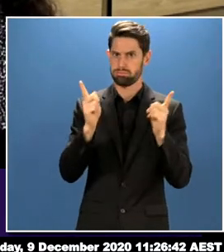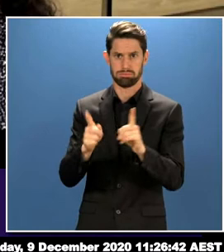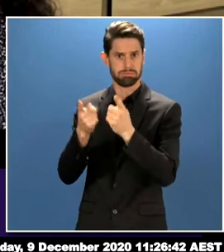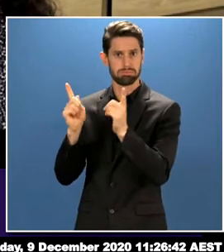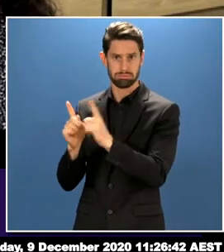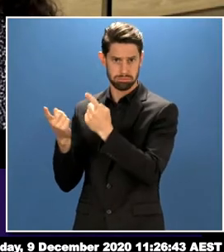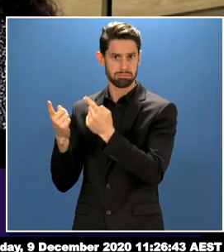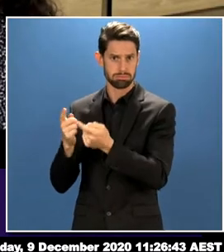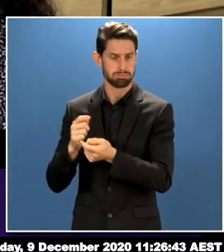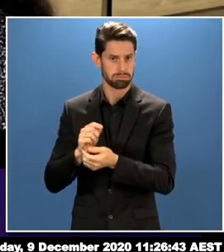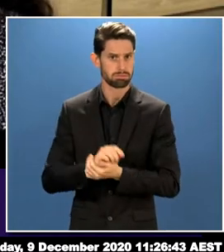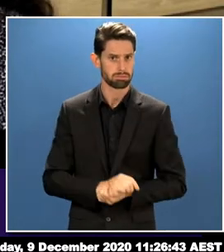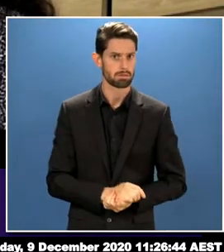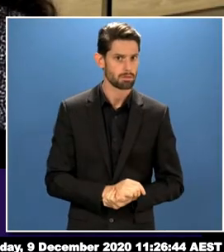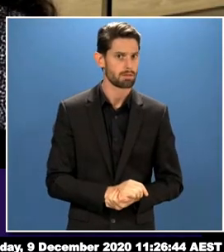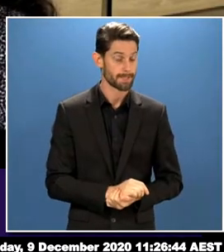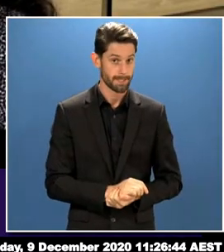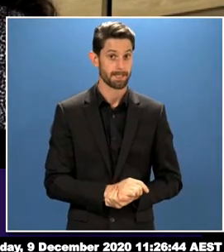That's correct.